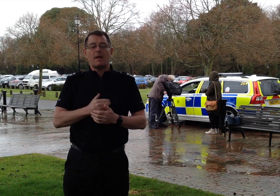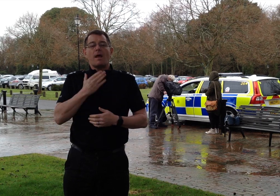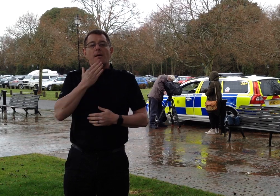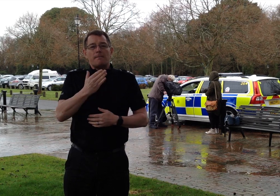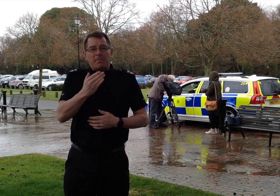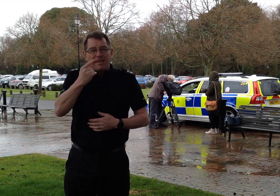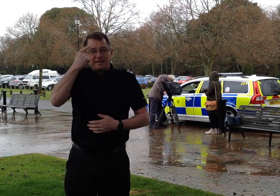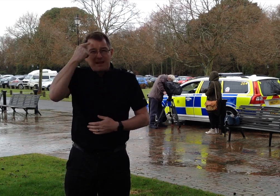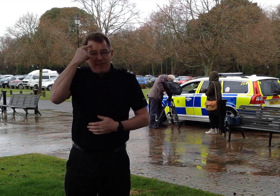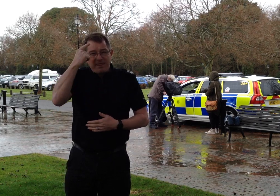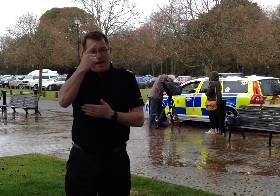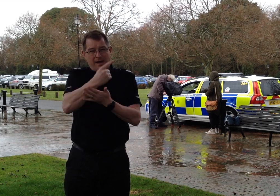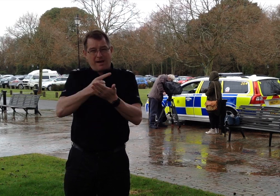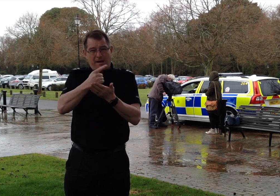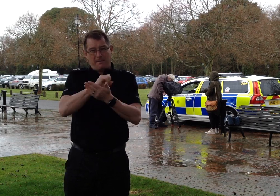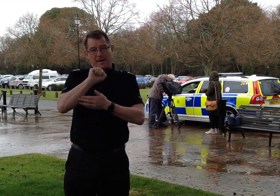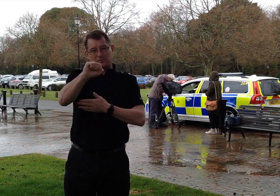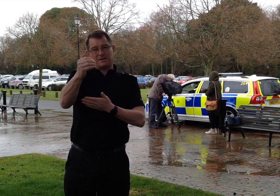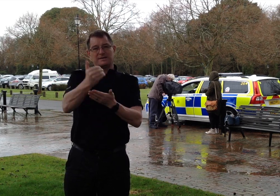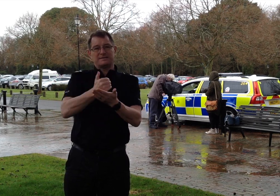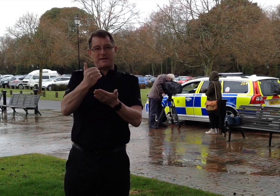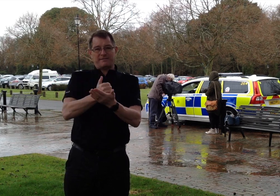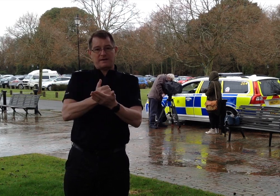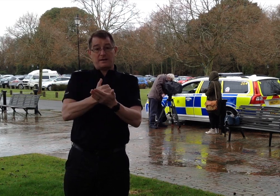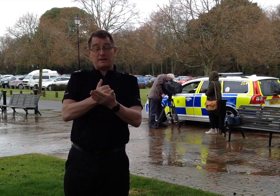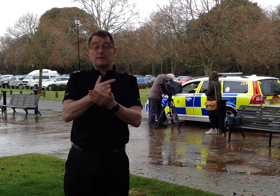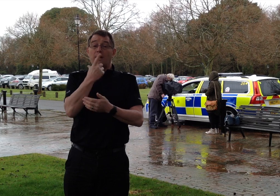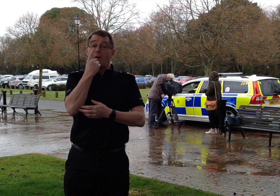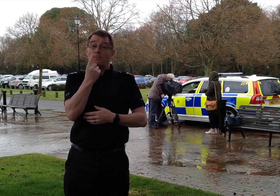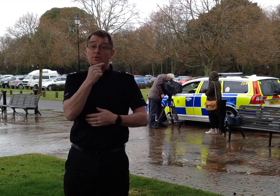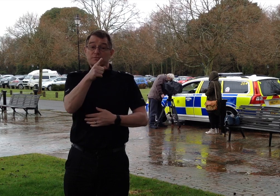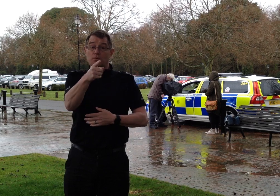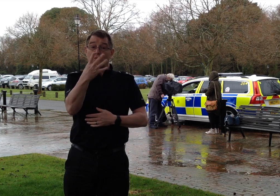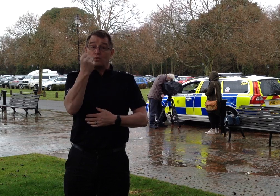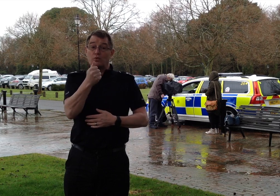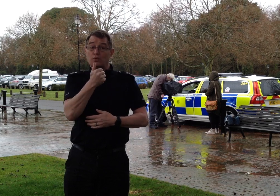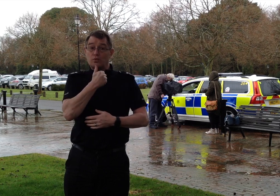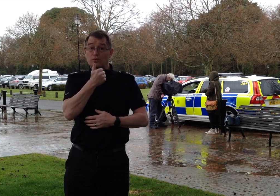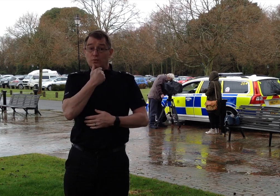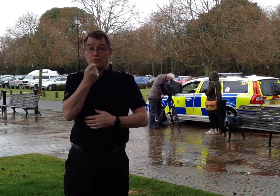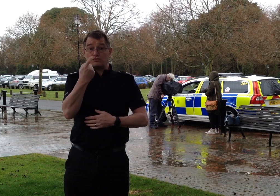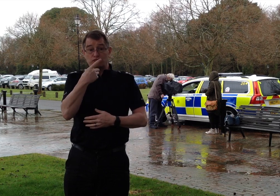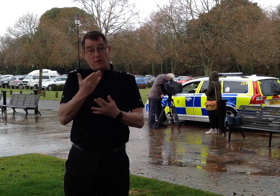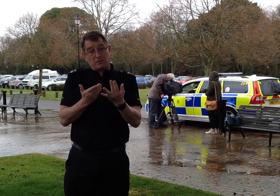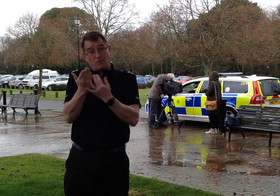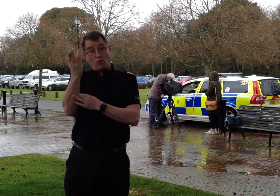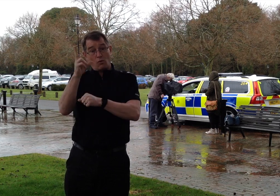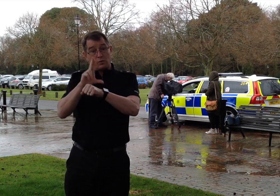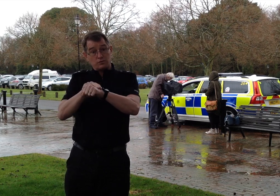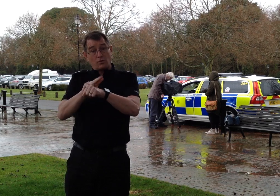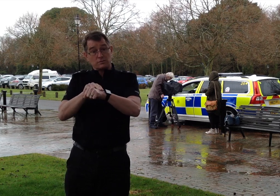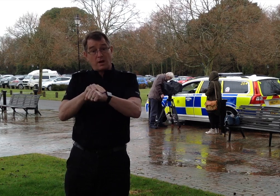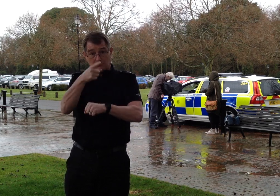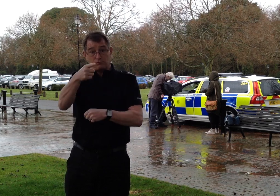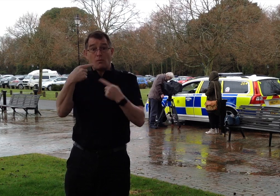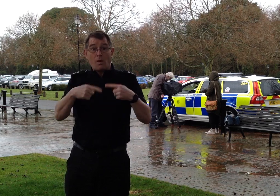Please think about your safety. It's possible you use prescribed drugs through your Doctor